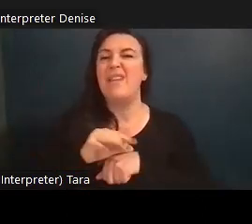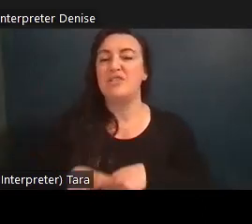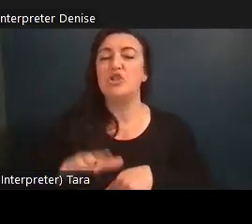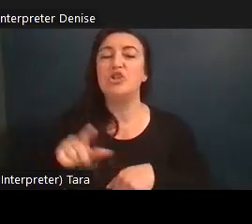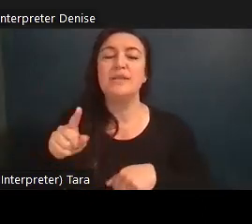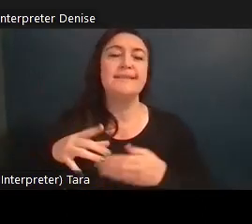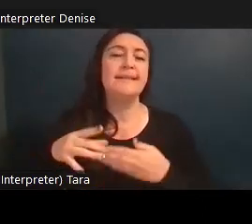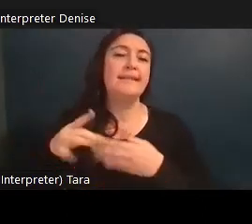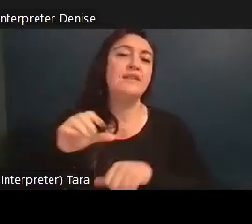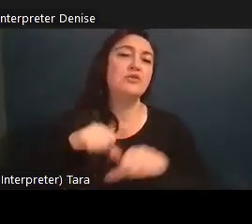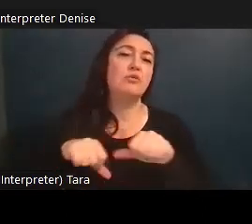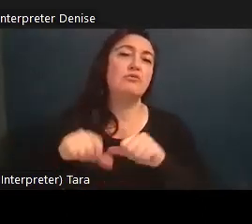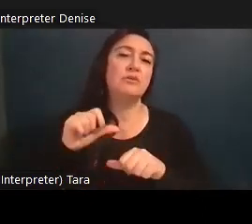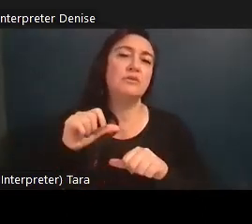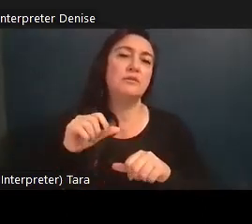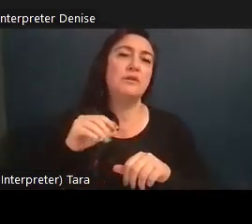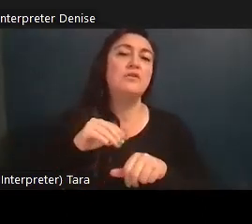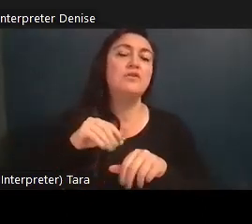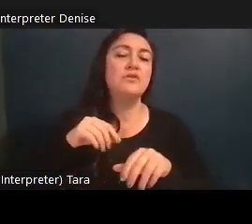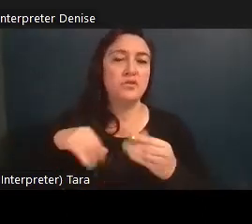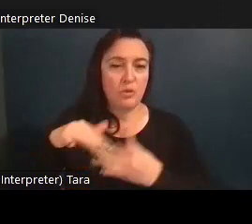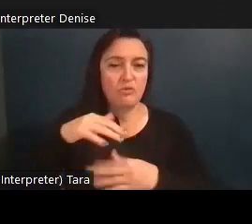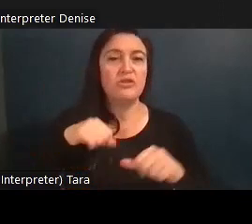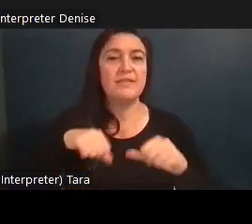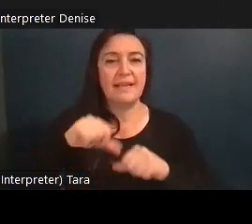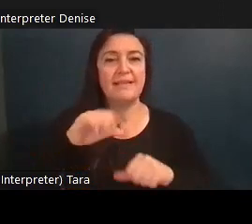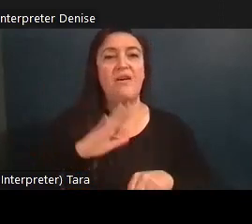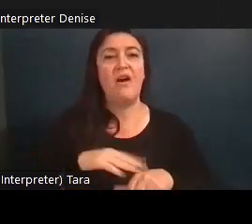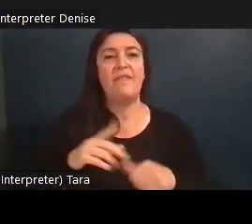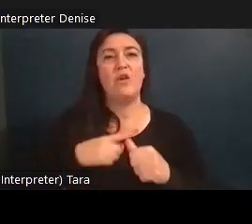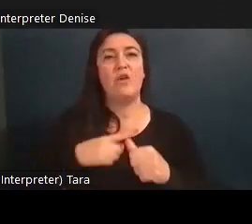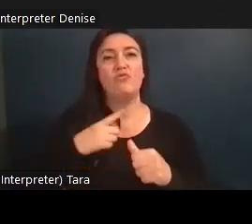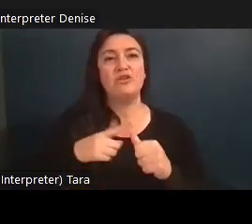NIFA funded adaptive management component that set out to track